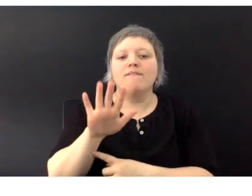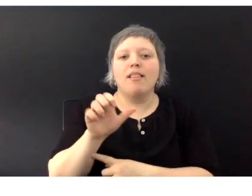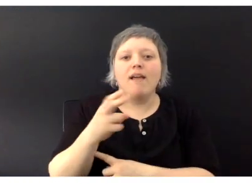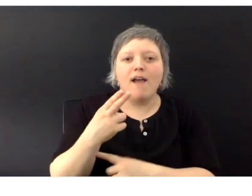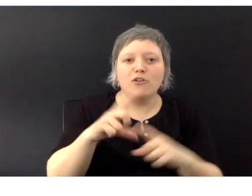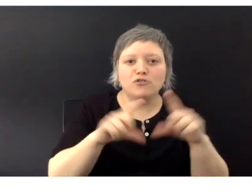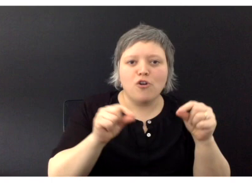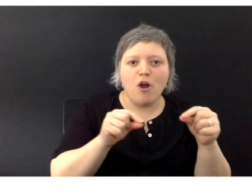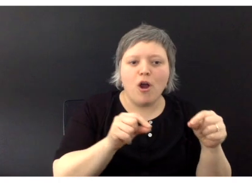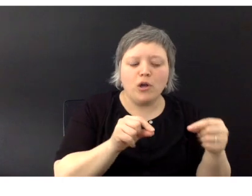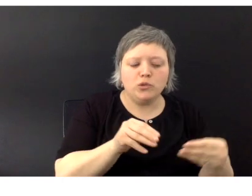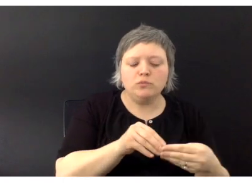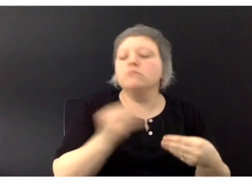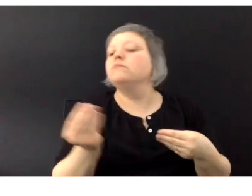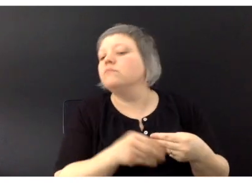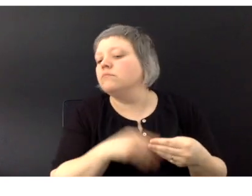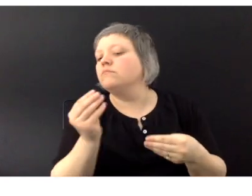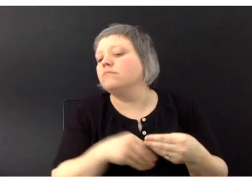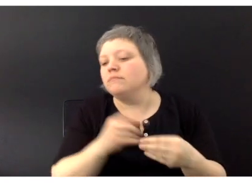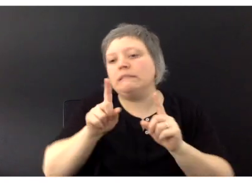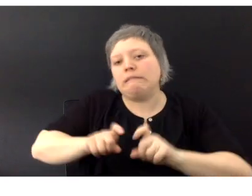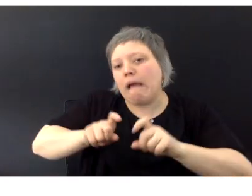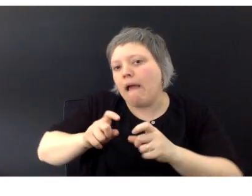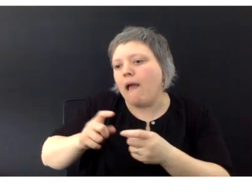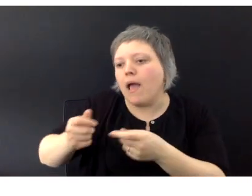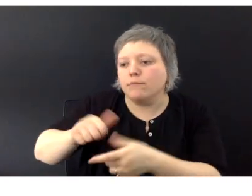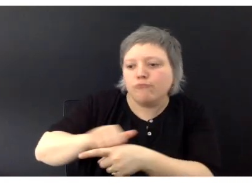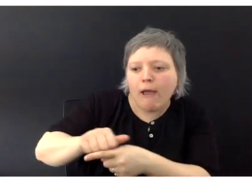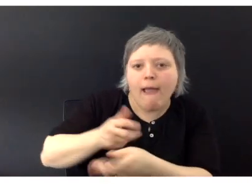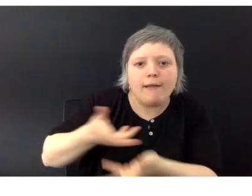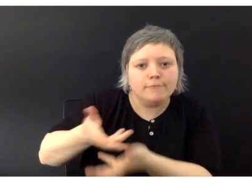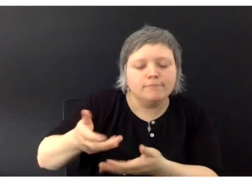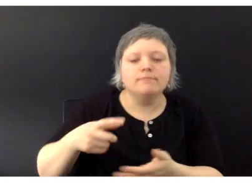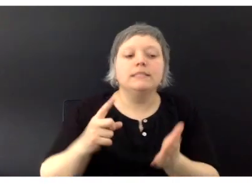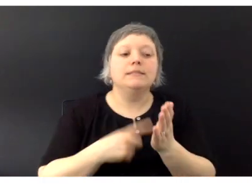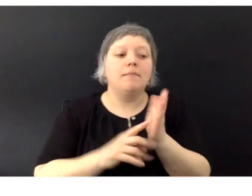flash cards with them, playing games or looking at those words in different sentences,